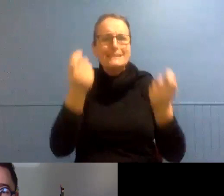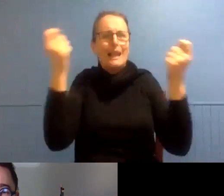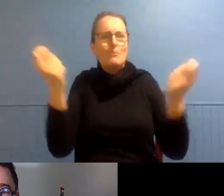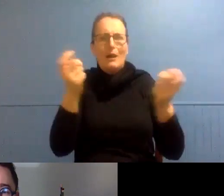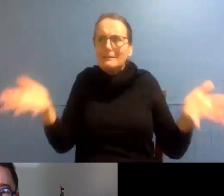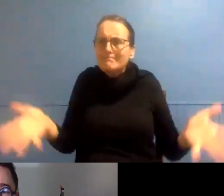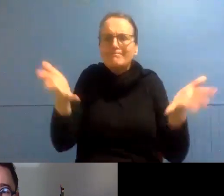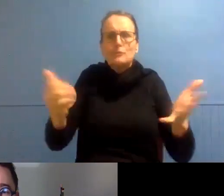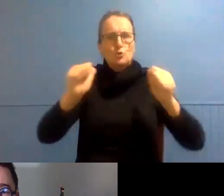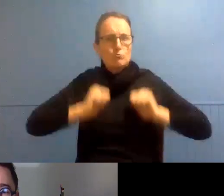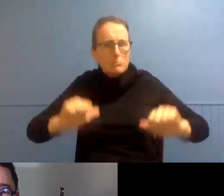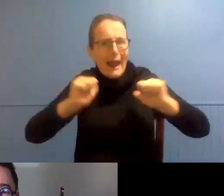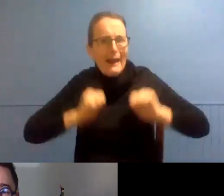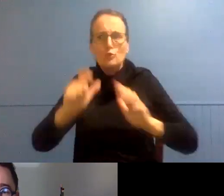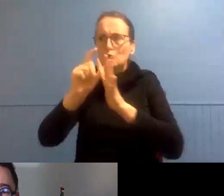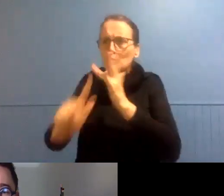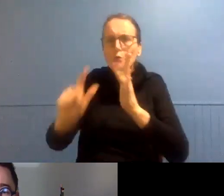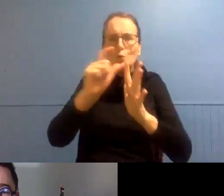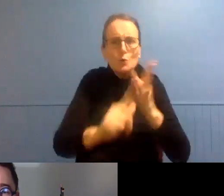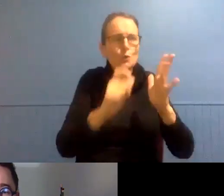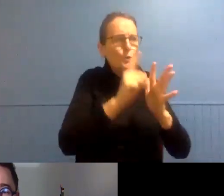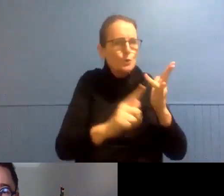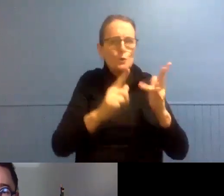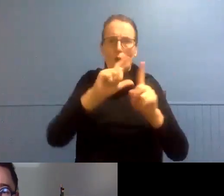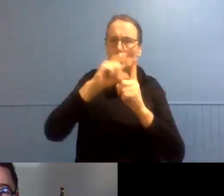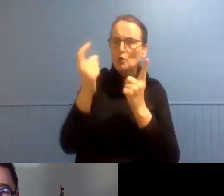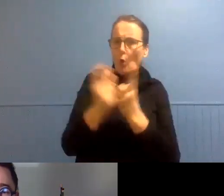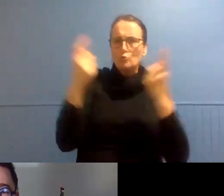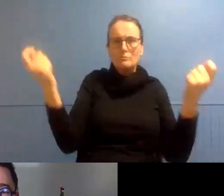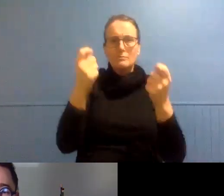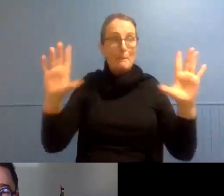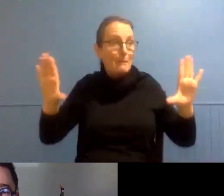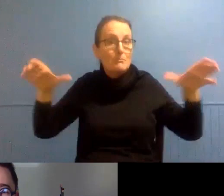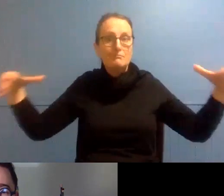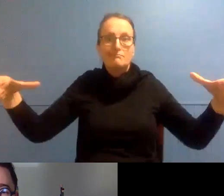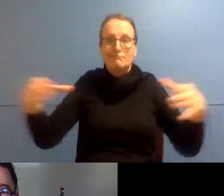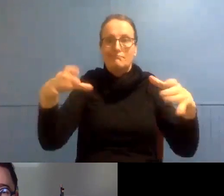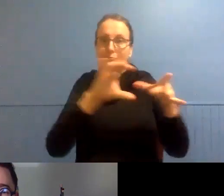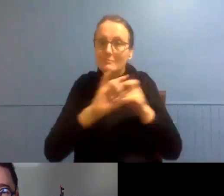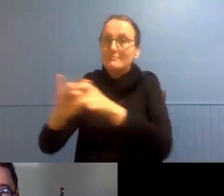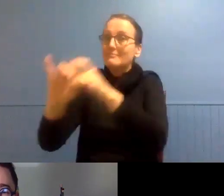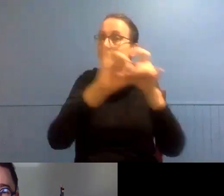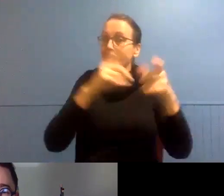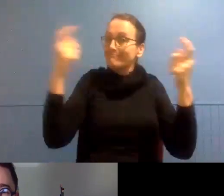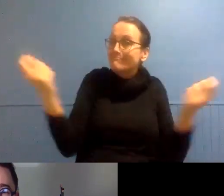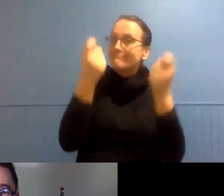practising and inviting, calling people in, to practise and celebrate together, the more that it will become an authentic,er genuine